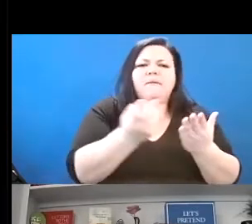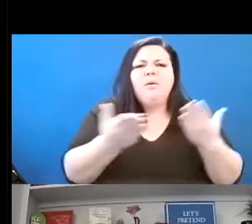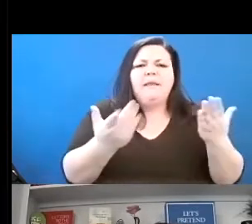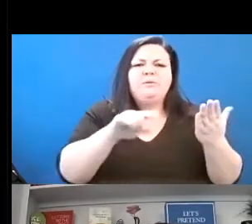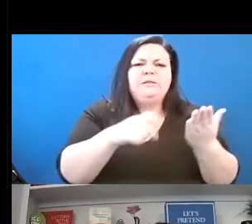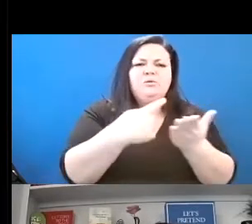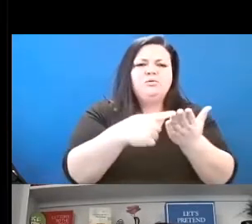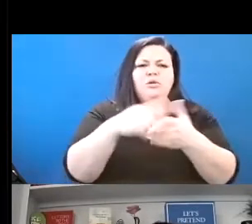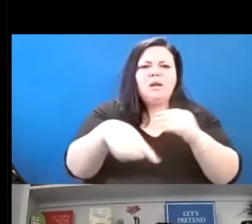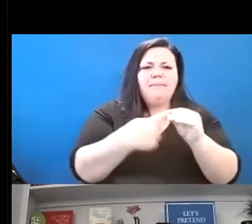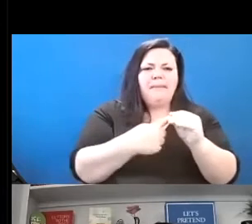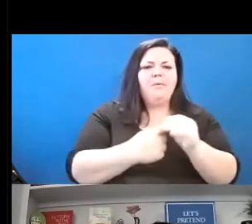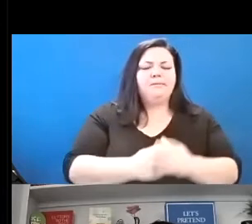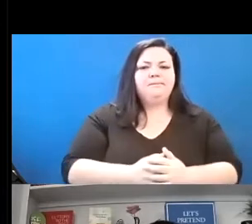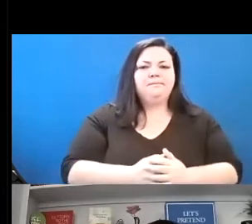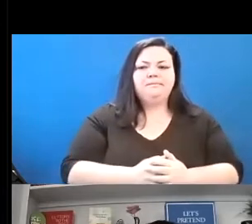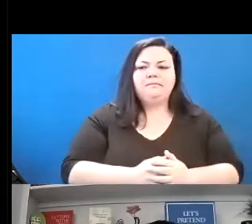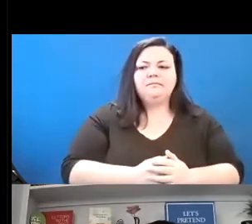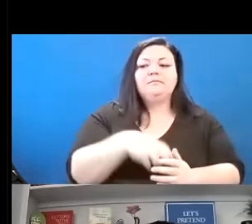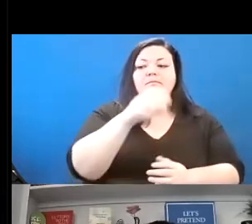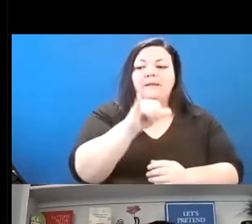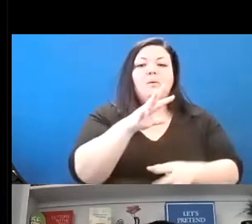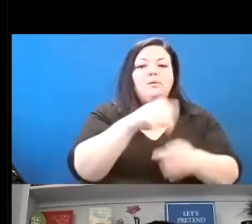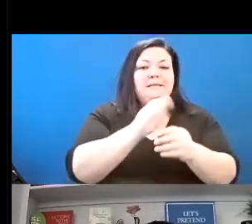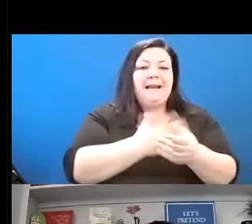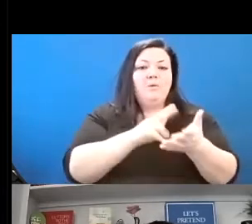drastic art and those were in our definition from poetry foundation